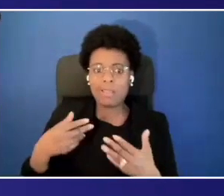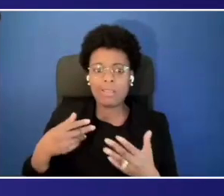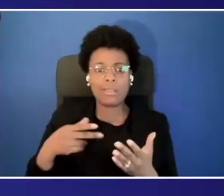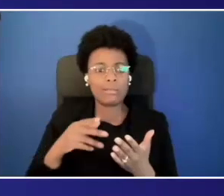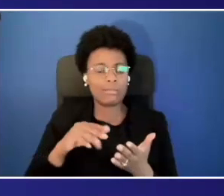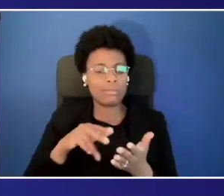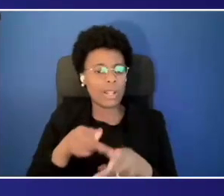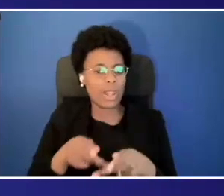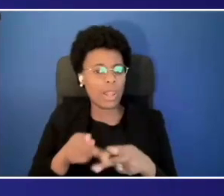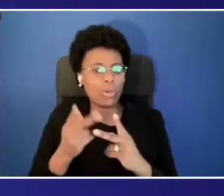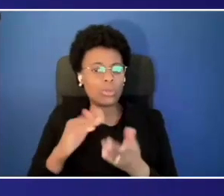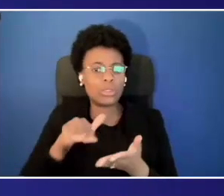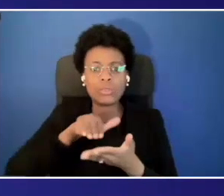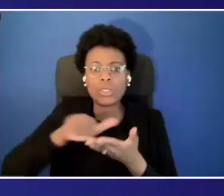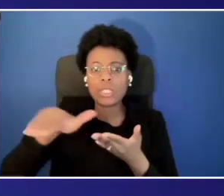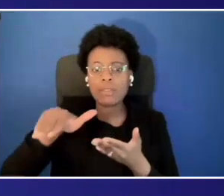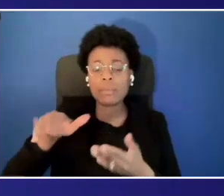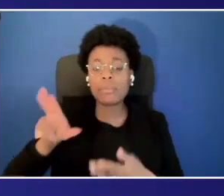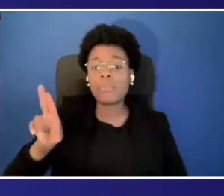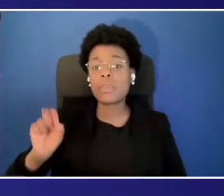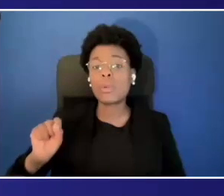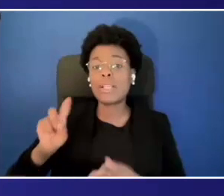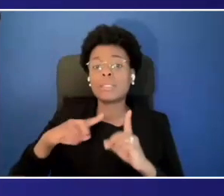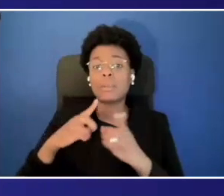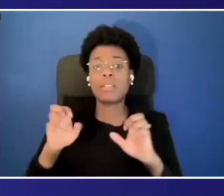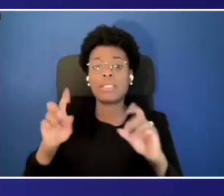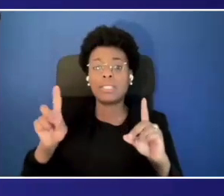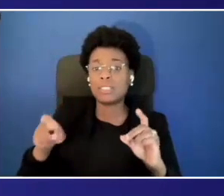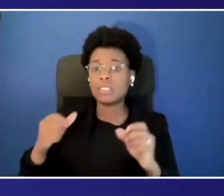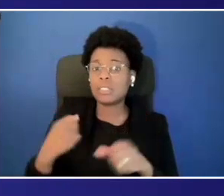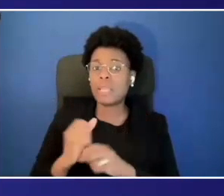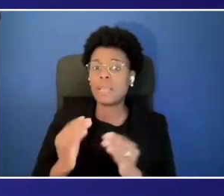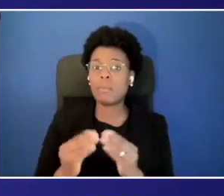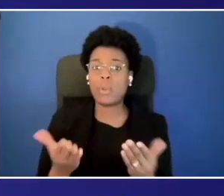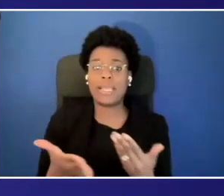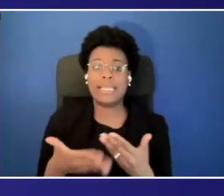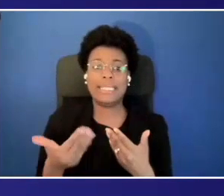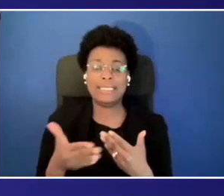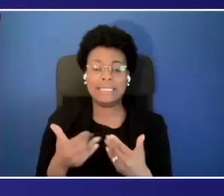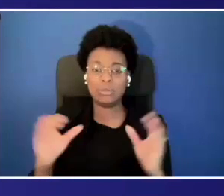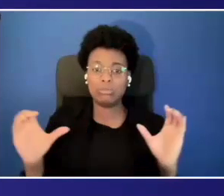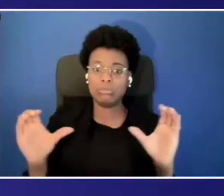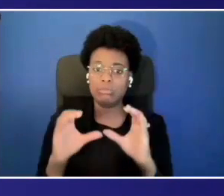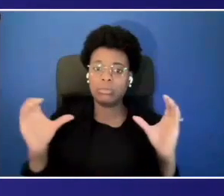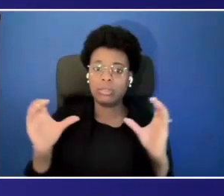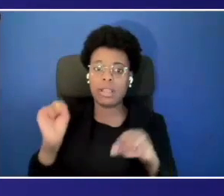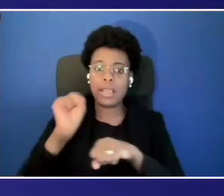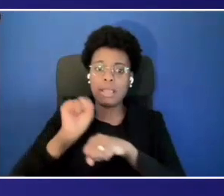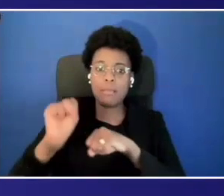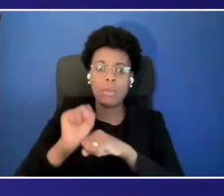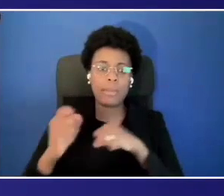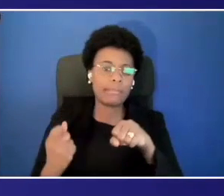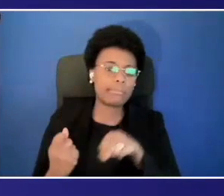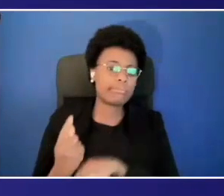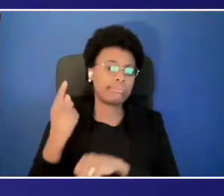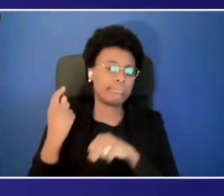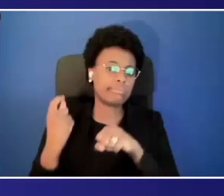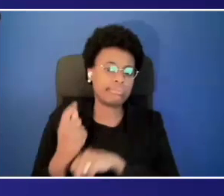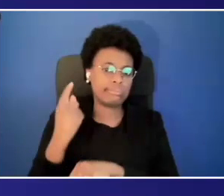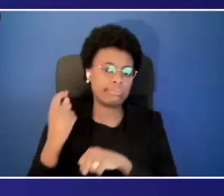The US Department of Education should make it easier to recertify employment. Annually and improve communication with borrowers.